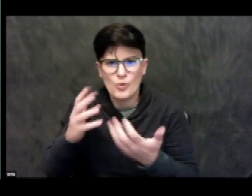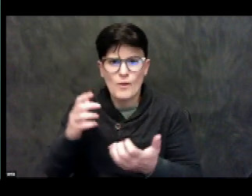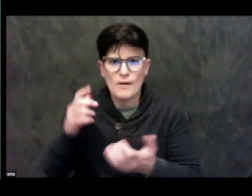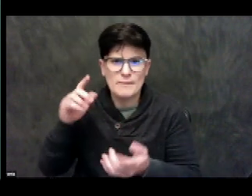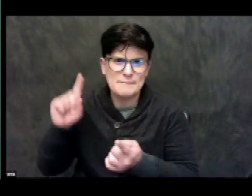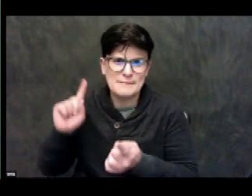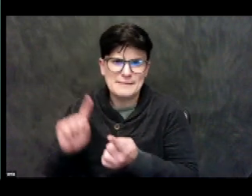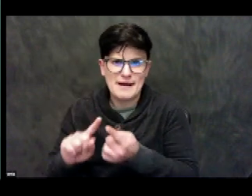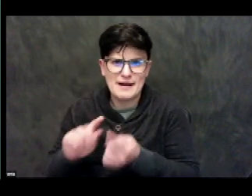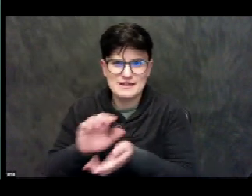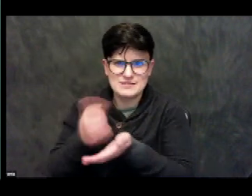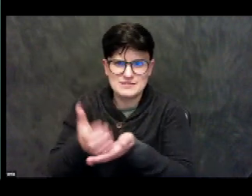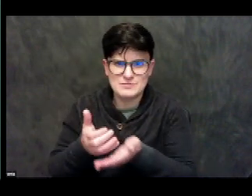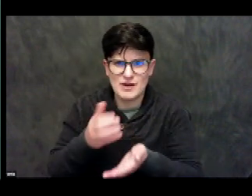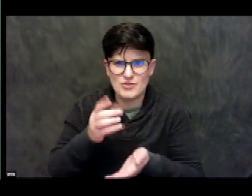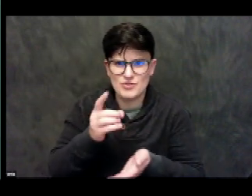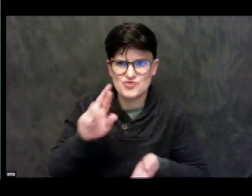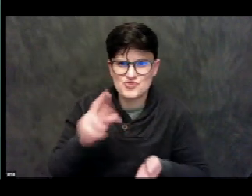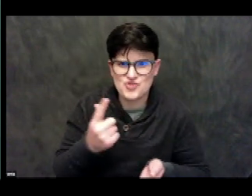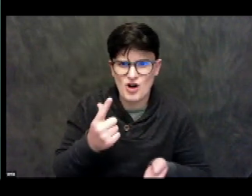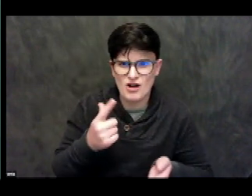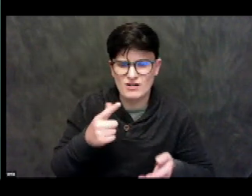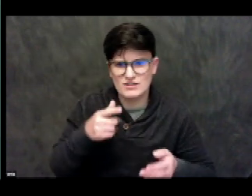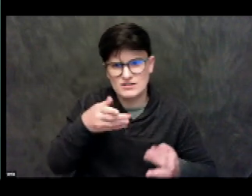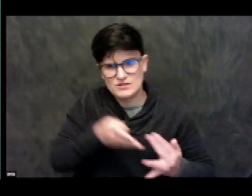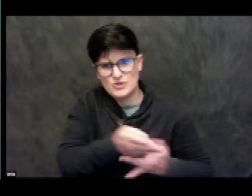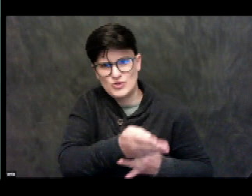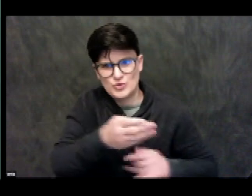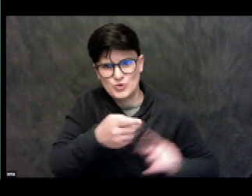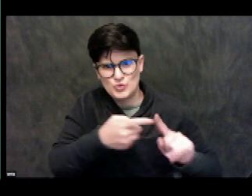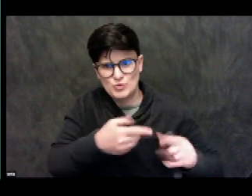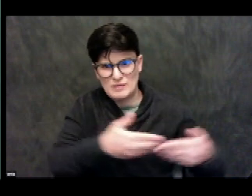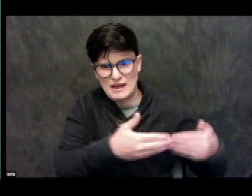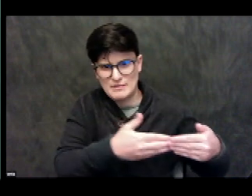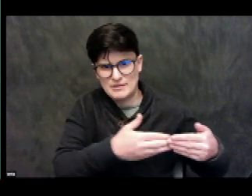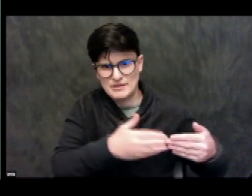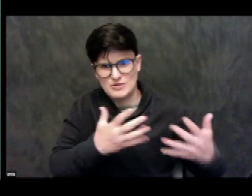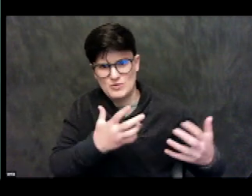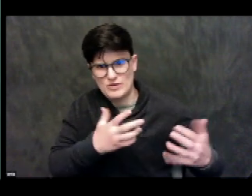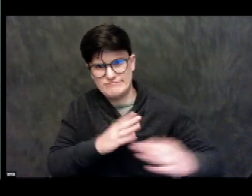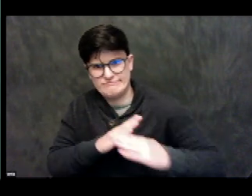So when they woke me up,